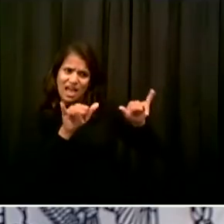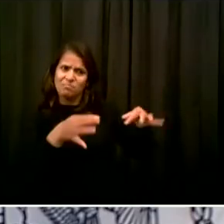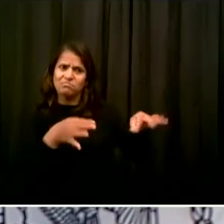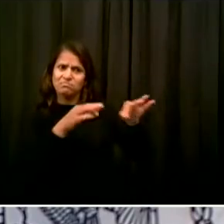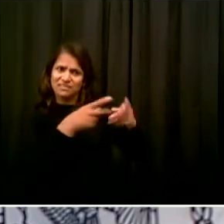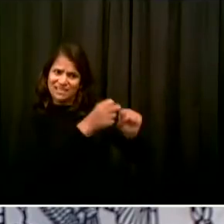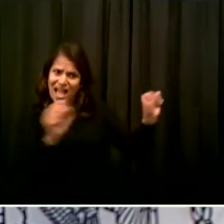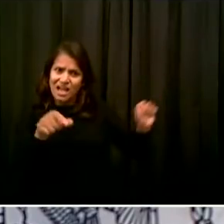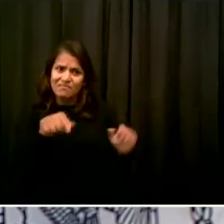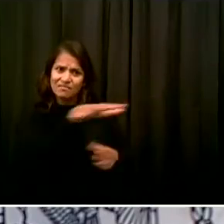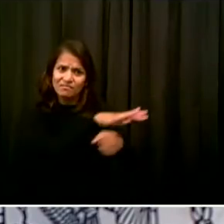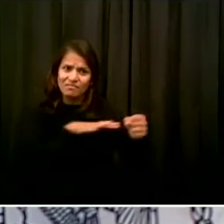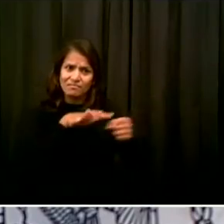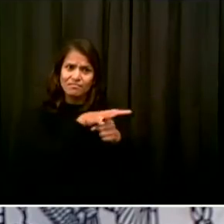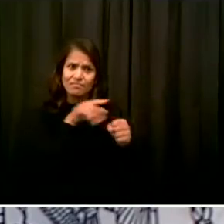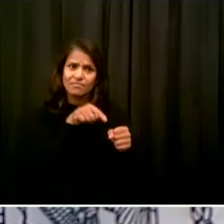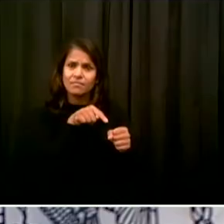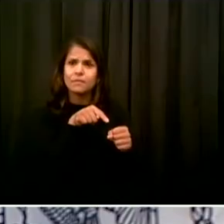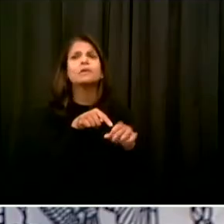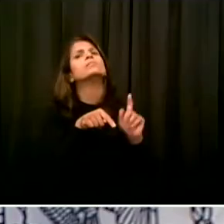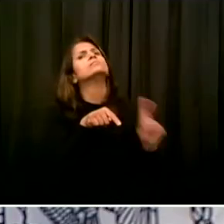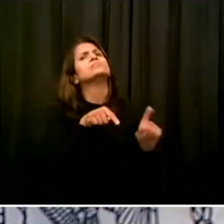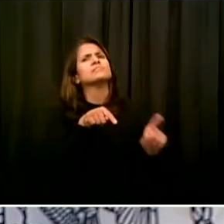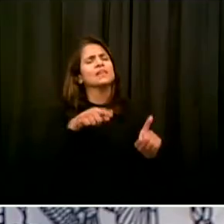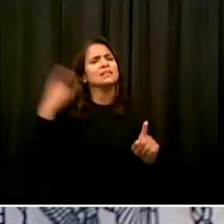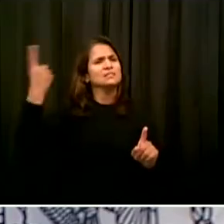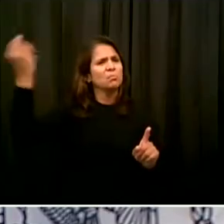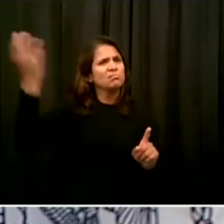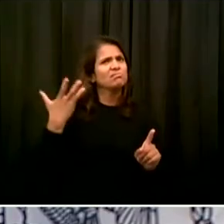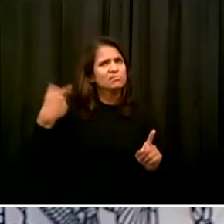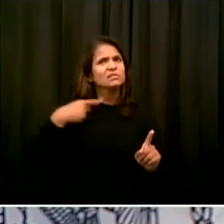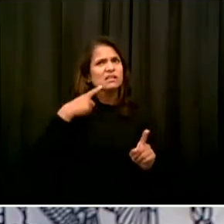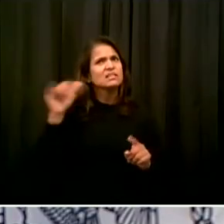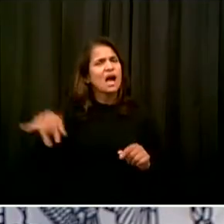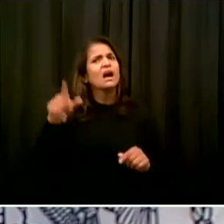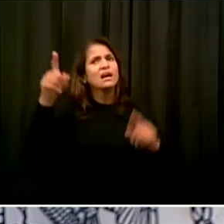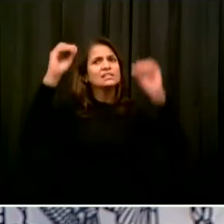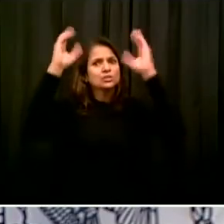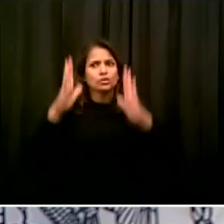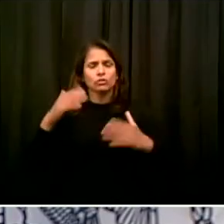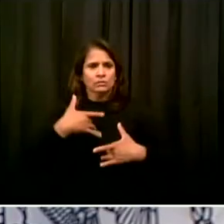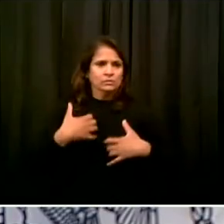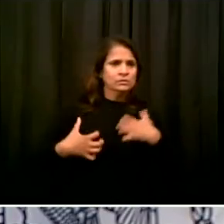IS APPROPRIATE, IT'S MY UNDERSTANDING THE EDUCATION